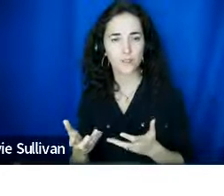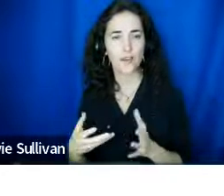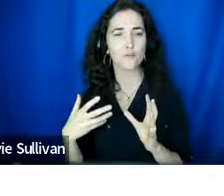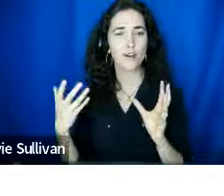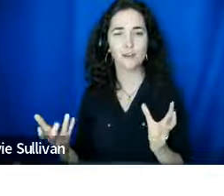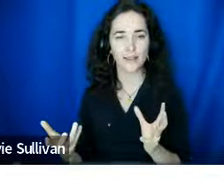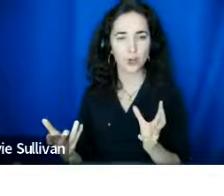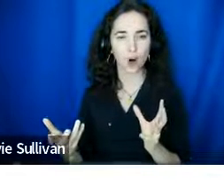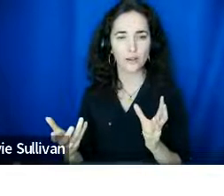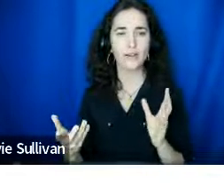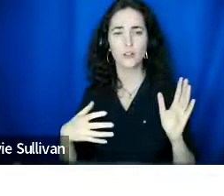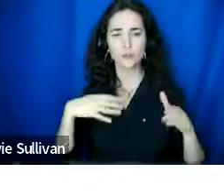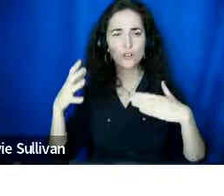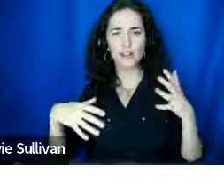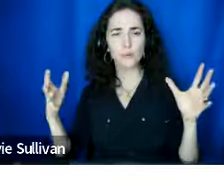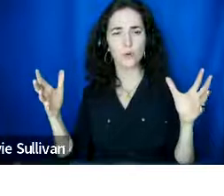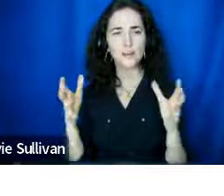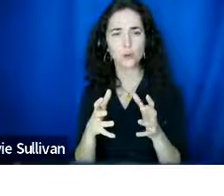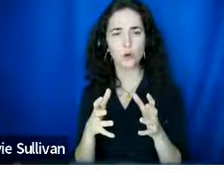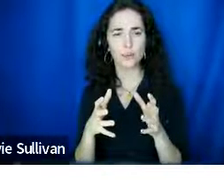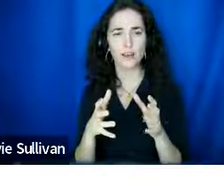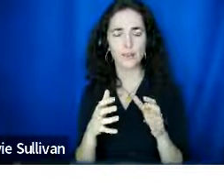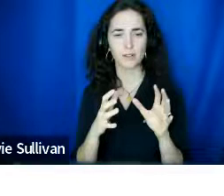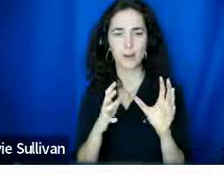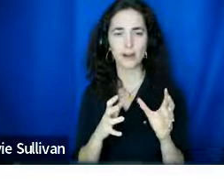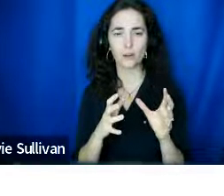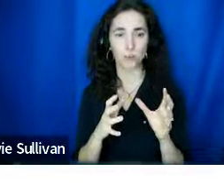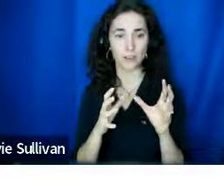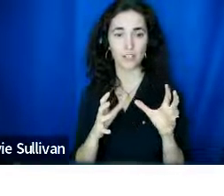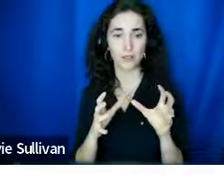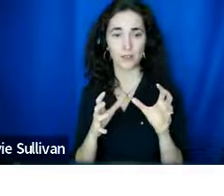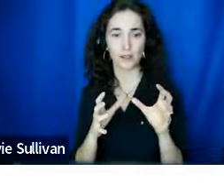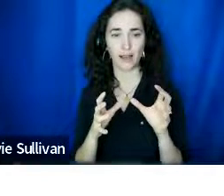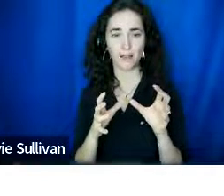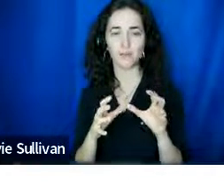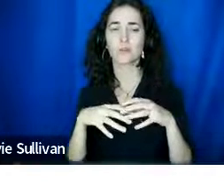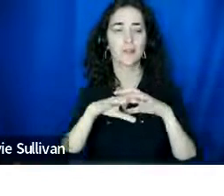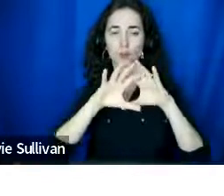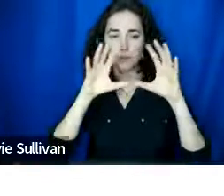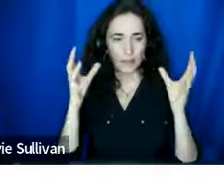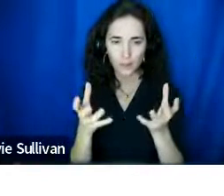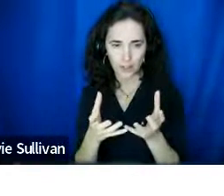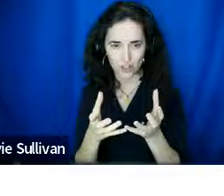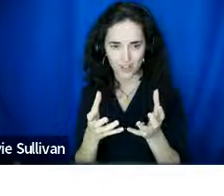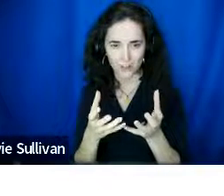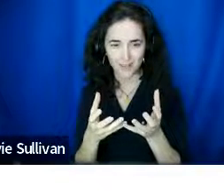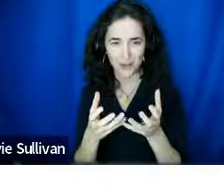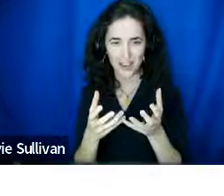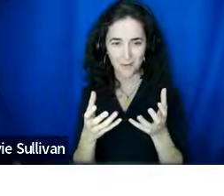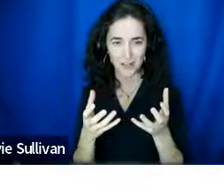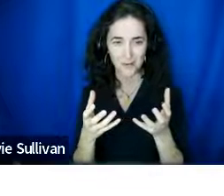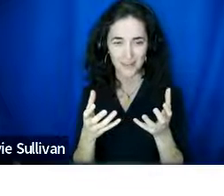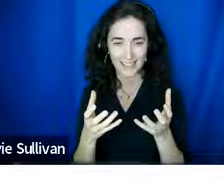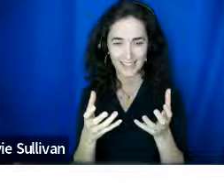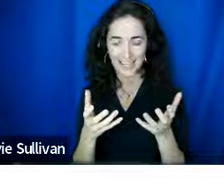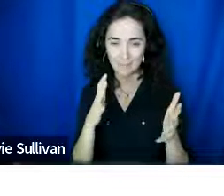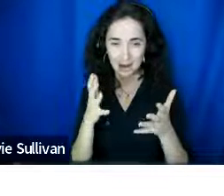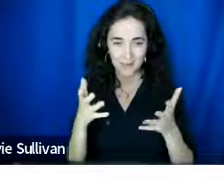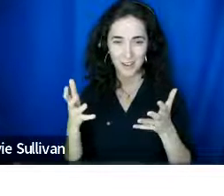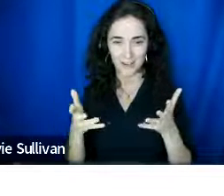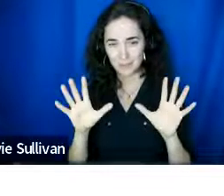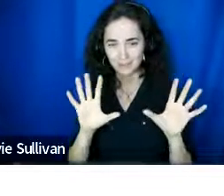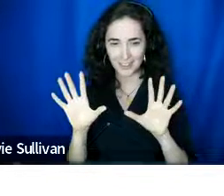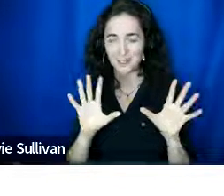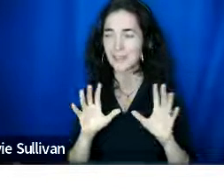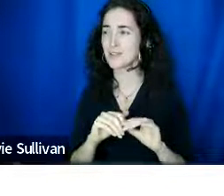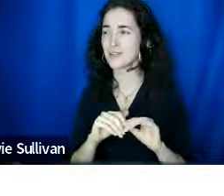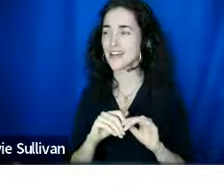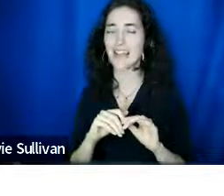If you have a friend who likes gardening... so just kind of brainstorm together, depending on your relationship in your life, create a relationship for the breakout room that you're in, it might be varied, But you know let's